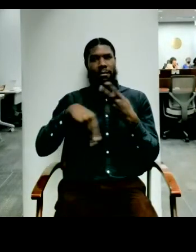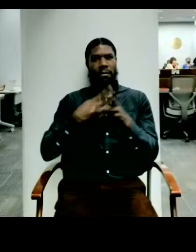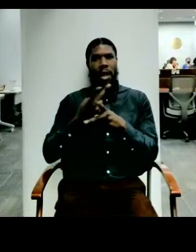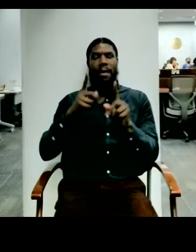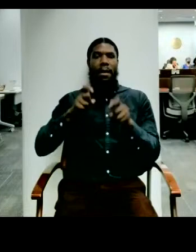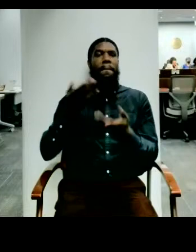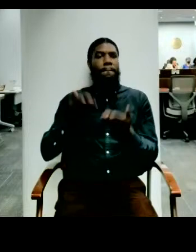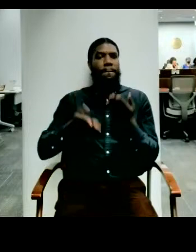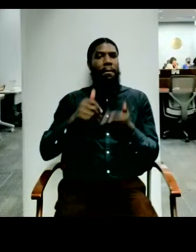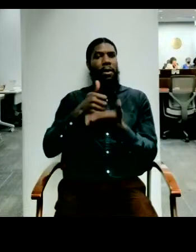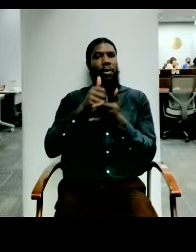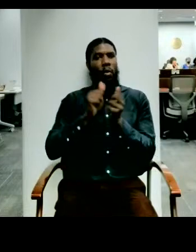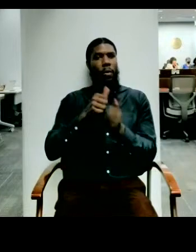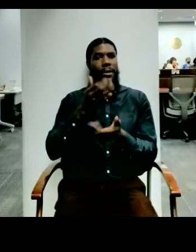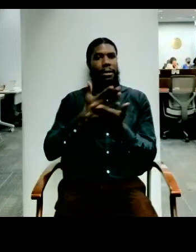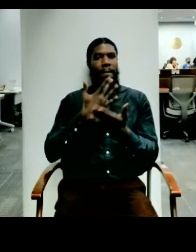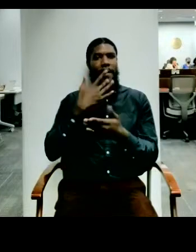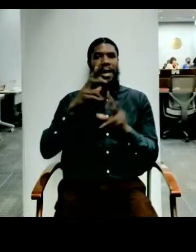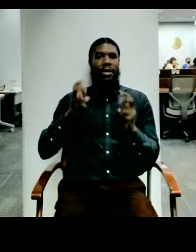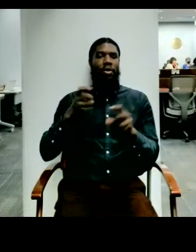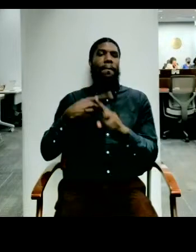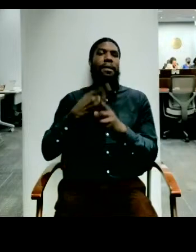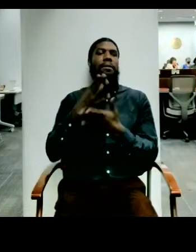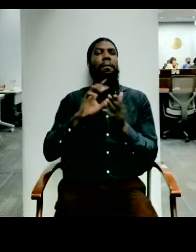issues we're seeing in that. I think continuously,